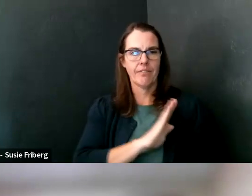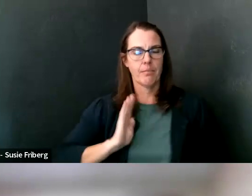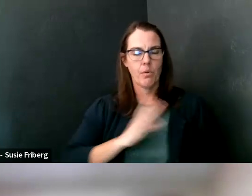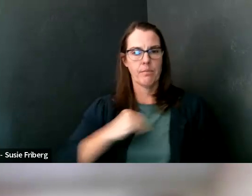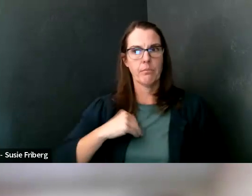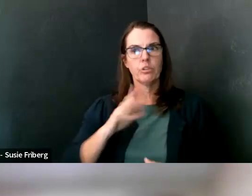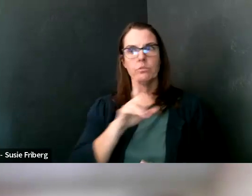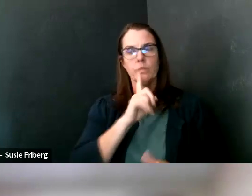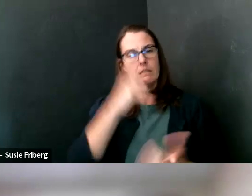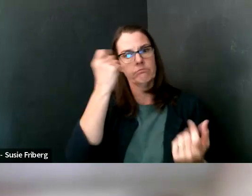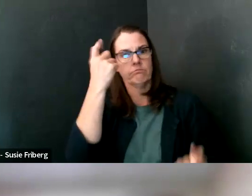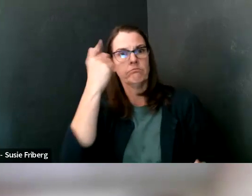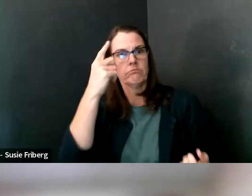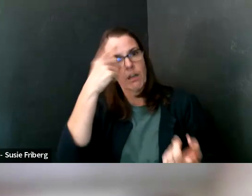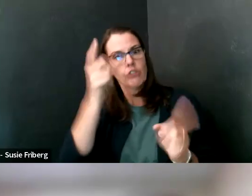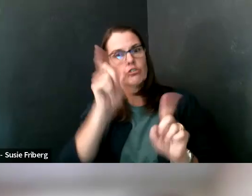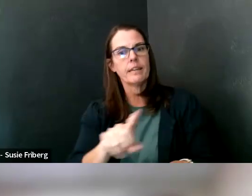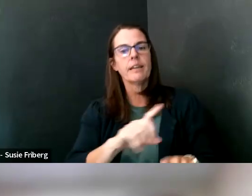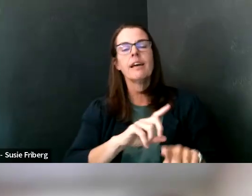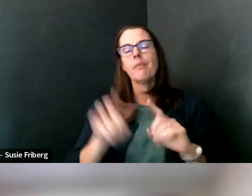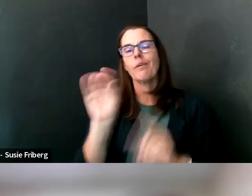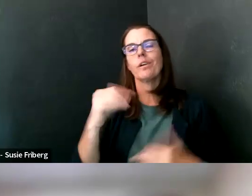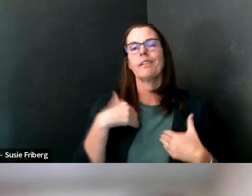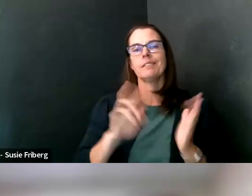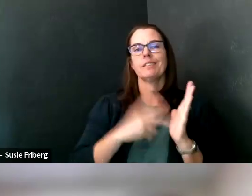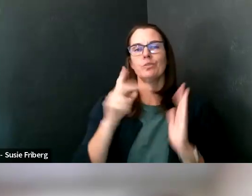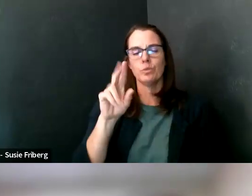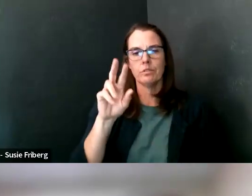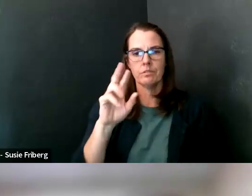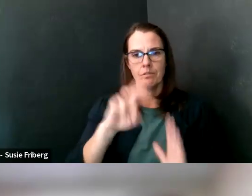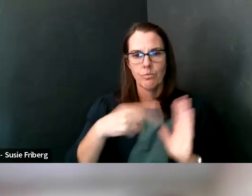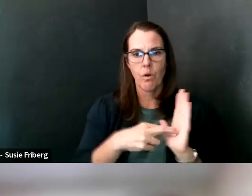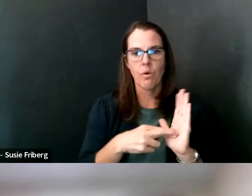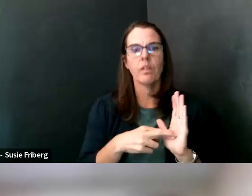has a dual role role. Also considering the drug causes affordability issues outside of patient